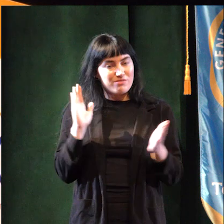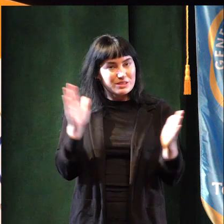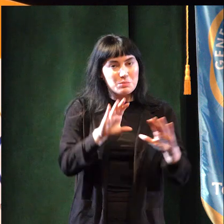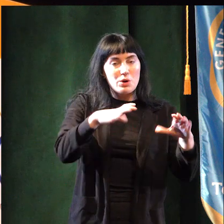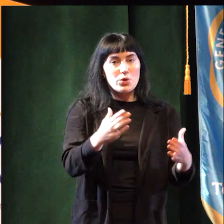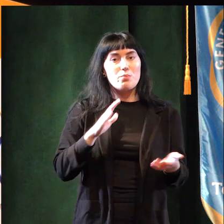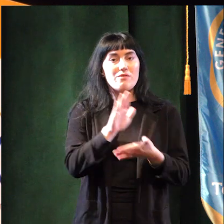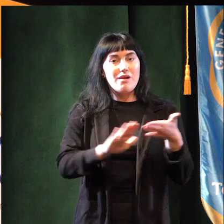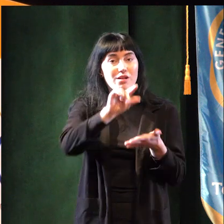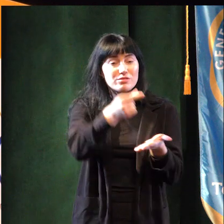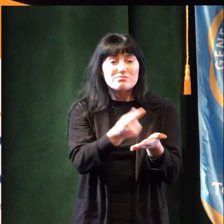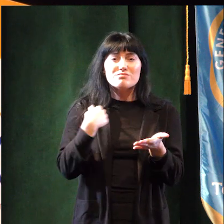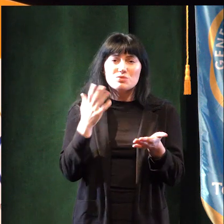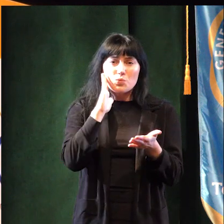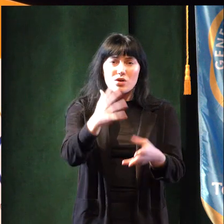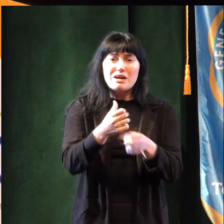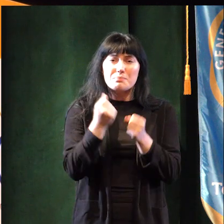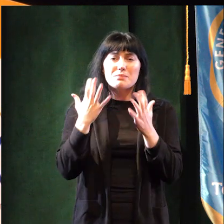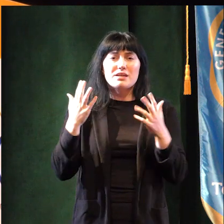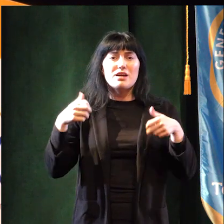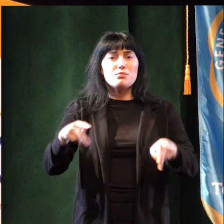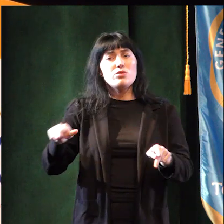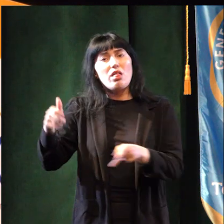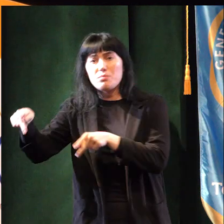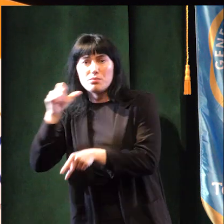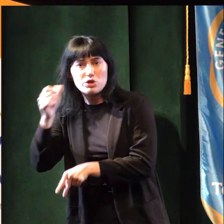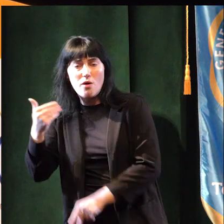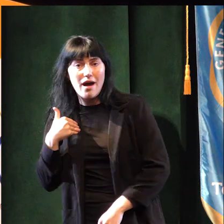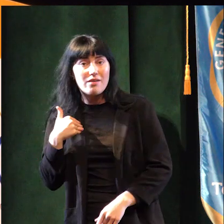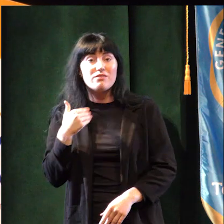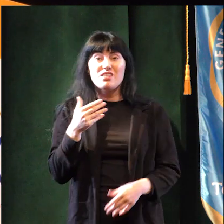you'll be afforded opportunities that many others may not have but with that